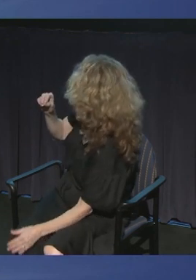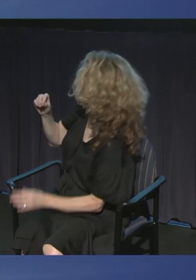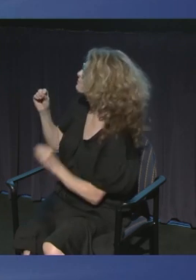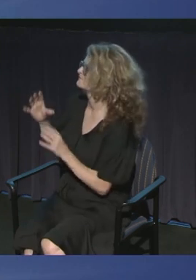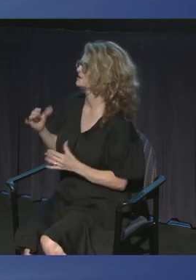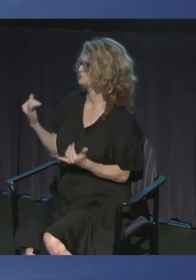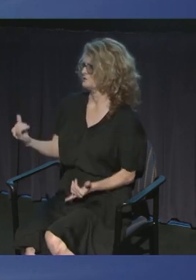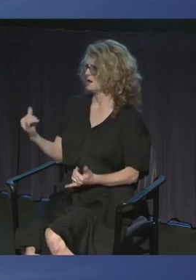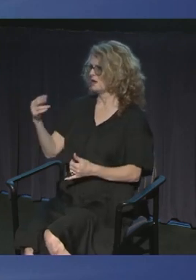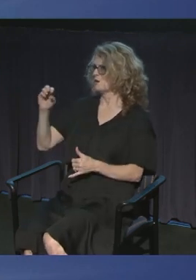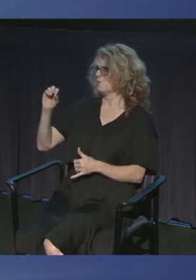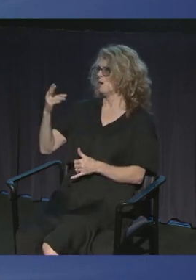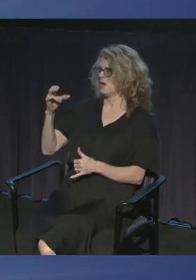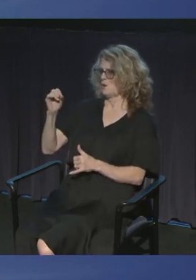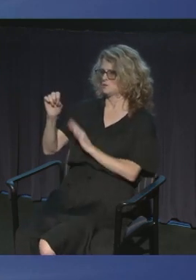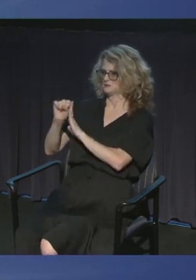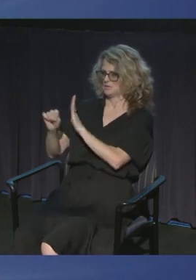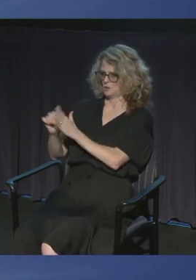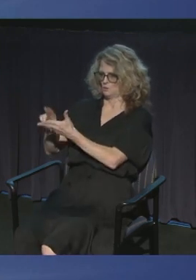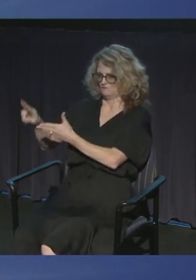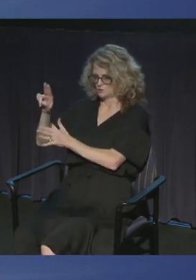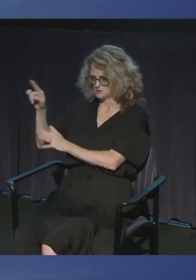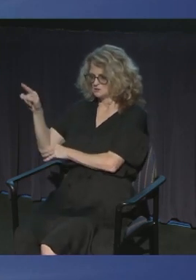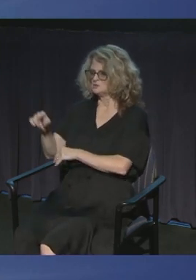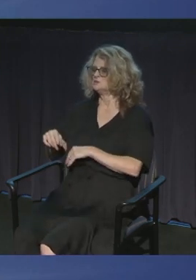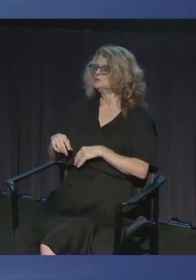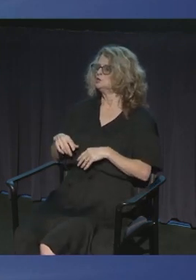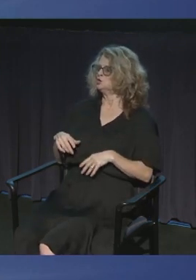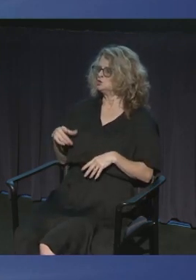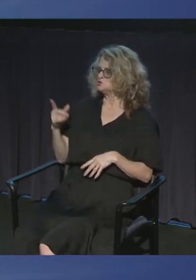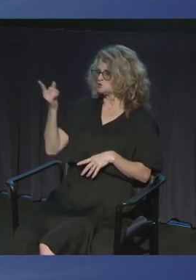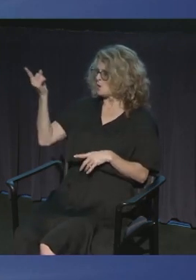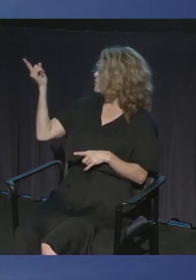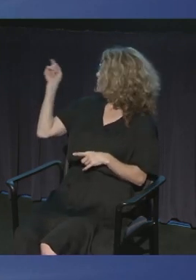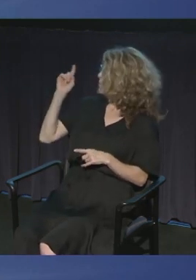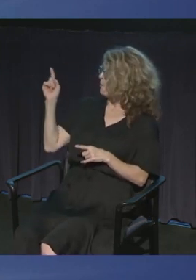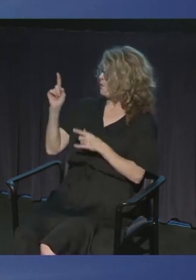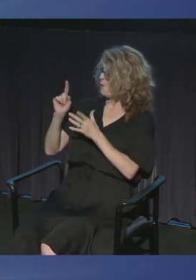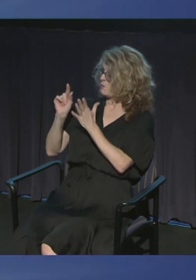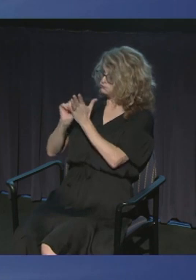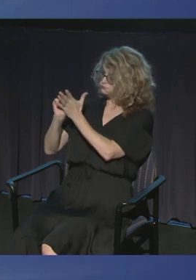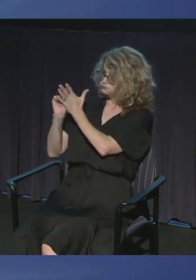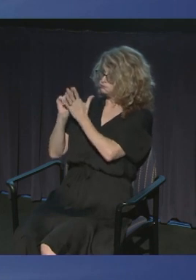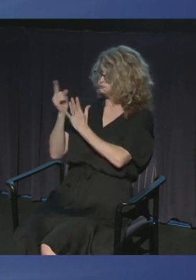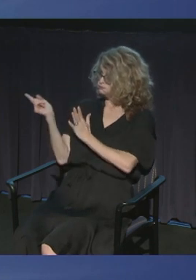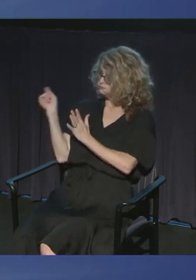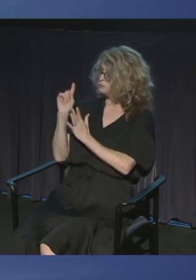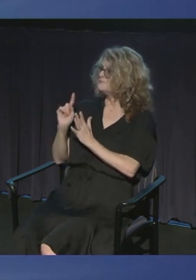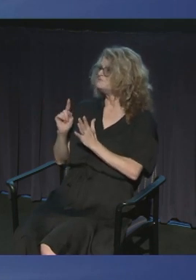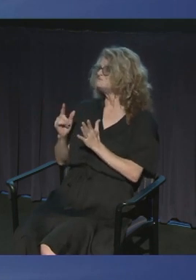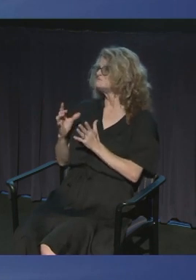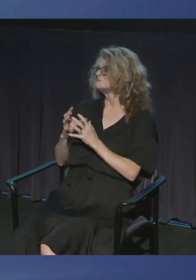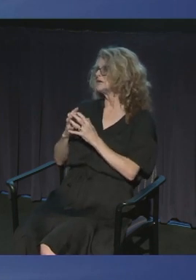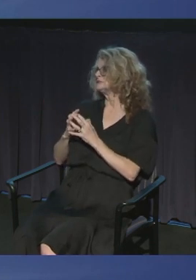AND THEN WE HAVE PAPERS INDICATING ITS IMPORTANCE IN NEURONAL INFORMATION AND INFORMATION THAT DOES NOT